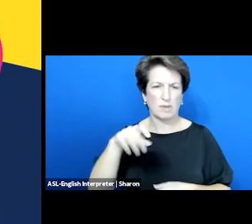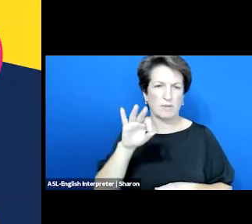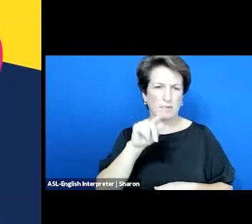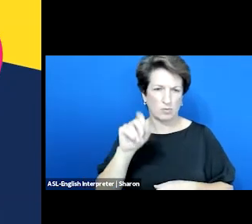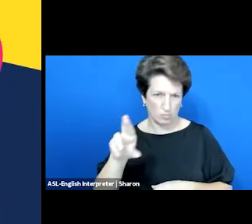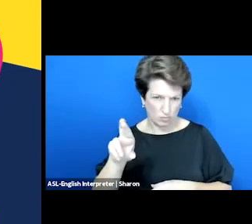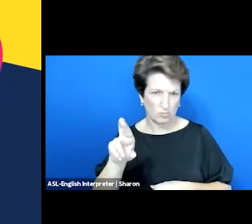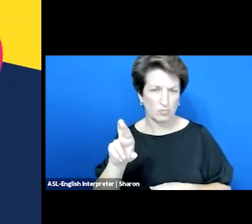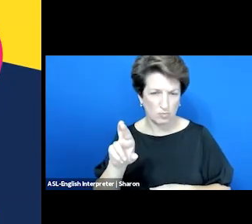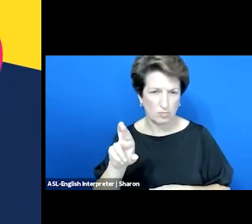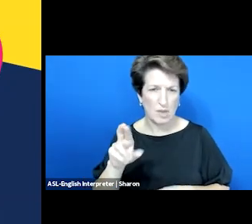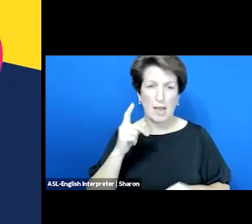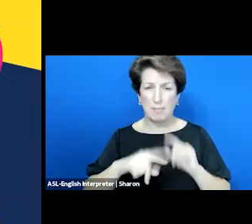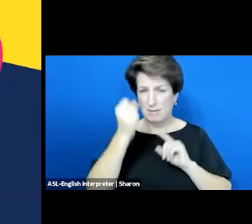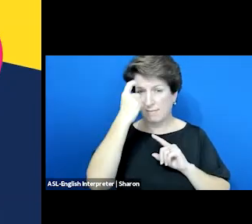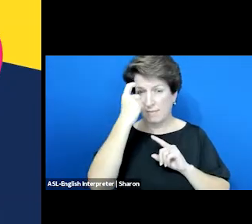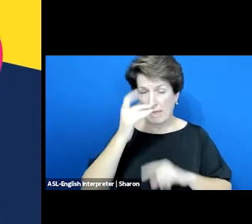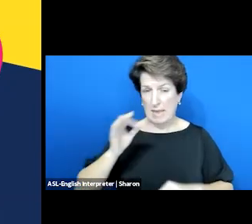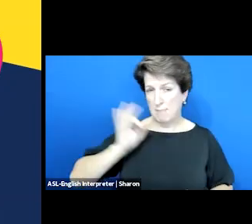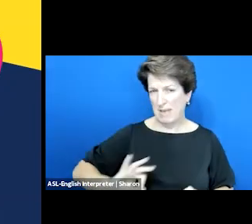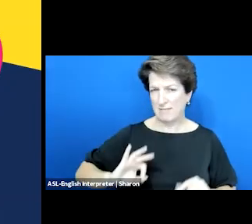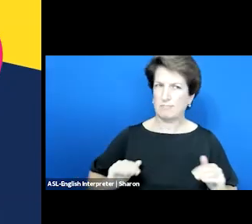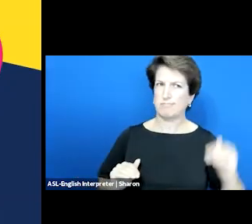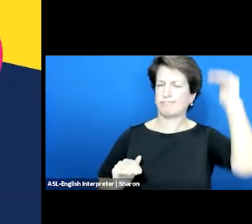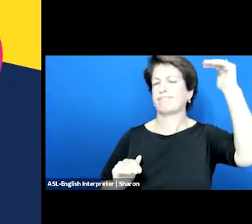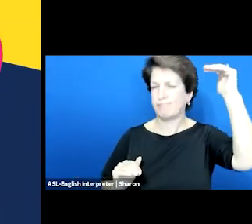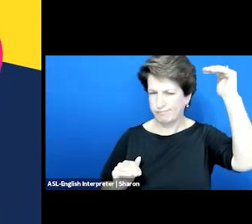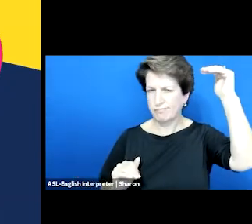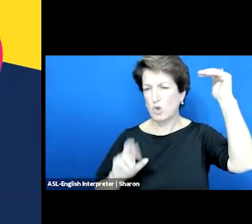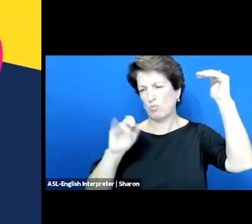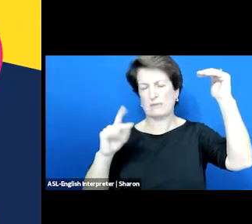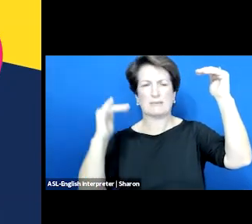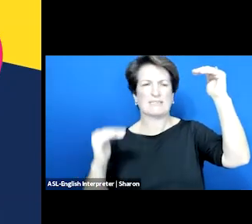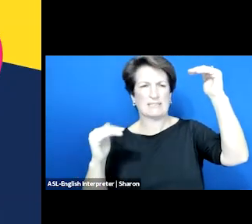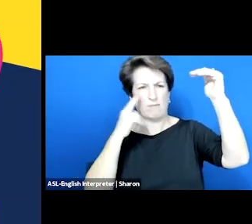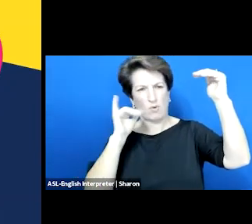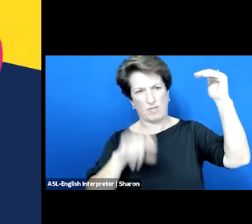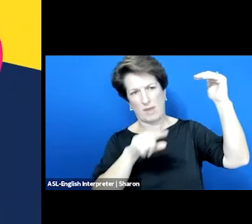know how long the symptoms might last for people that are infected with COVID 19. There could be long-term damage